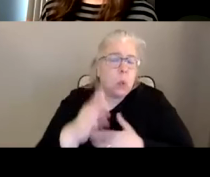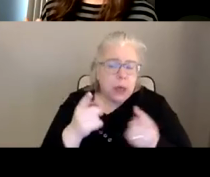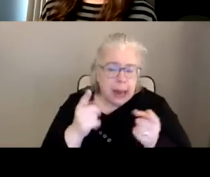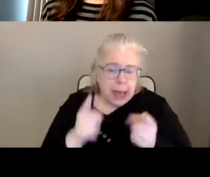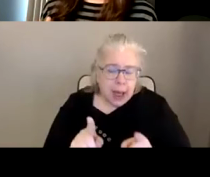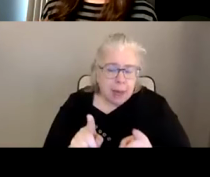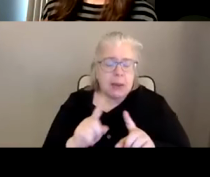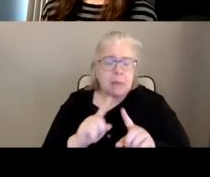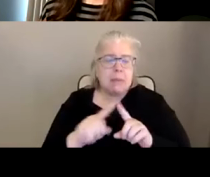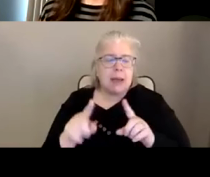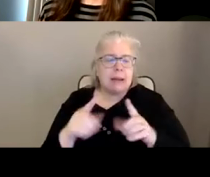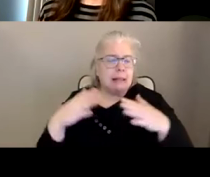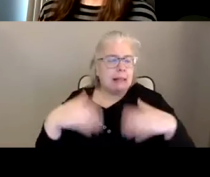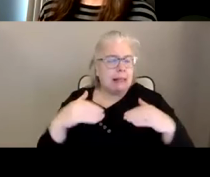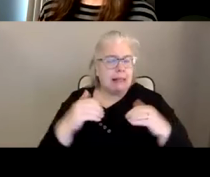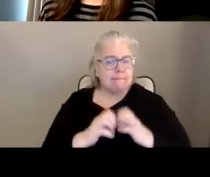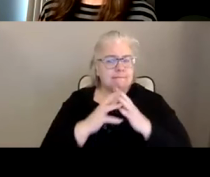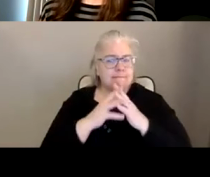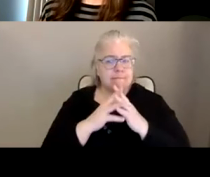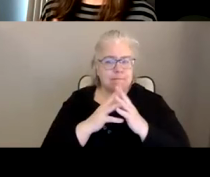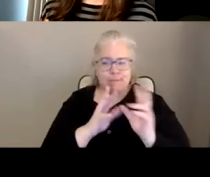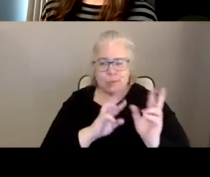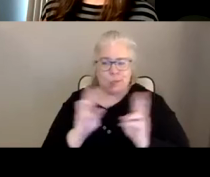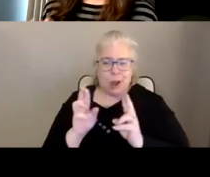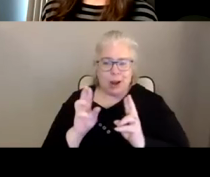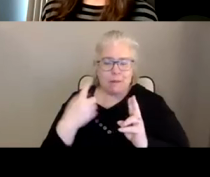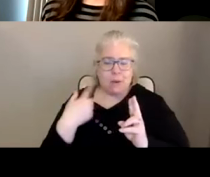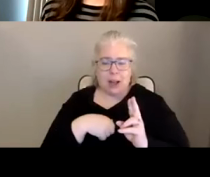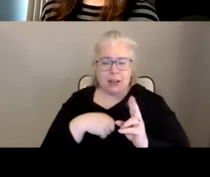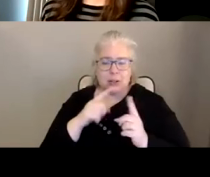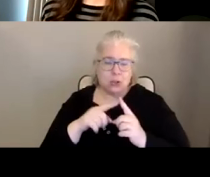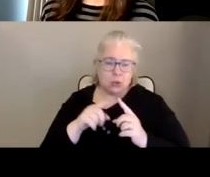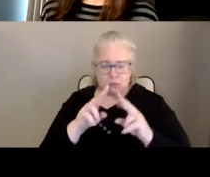But it just wasn't a tangible product yet for us to look at and assess.